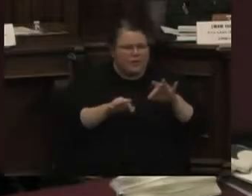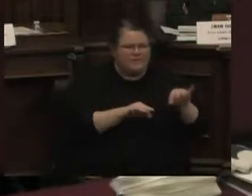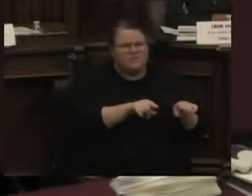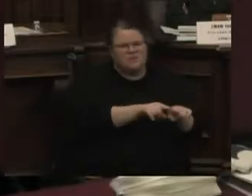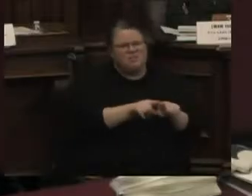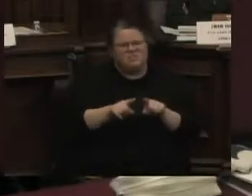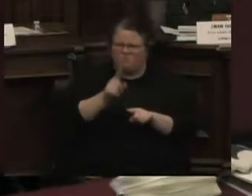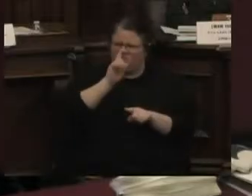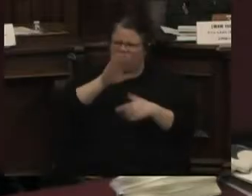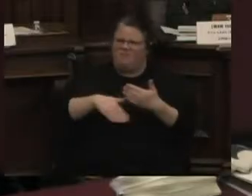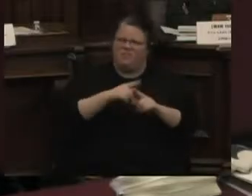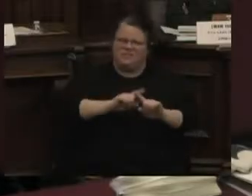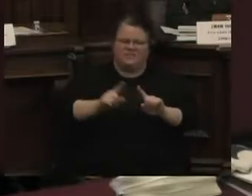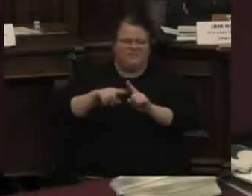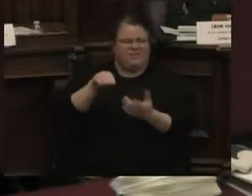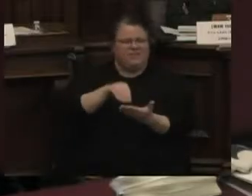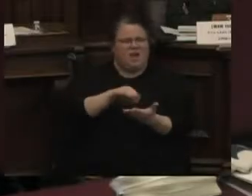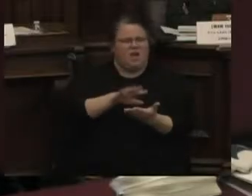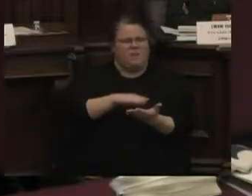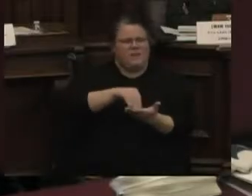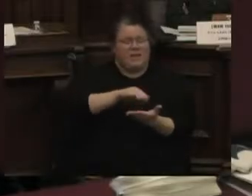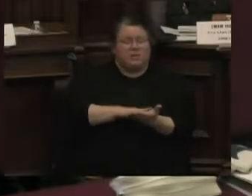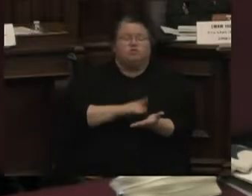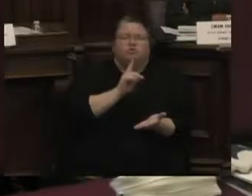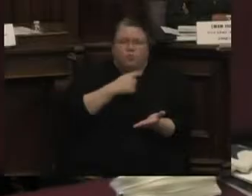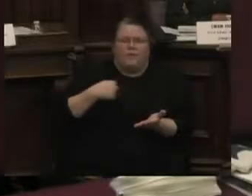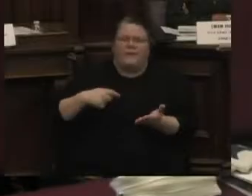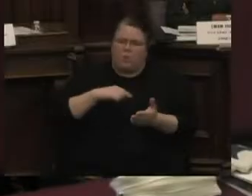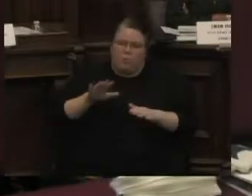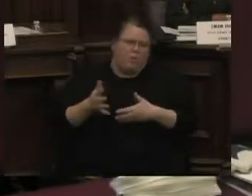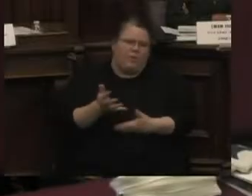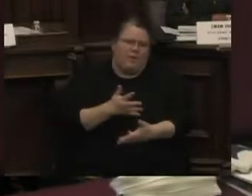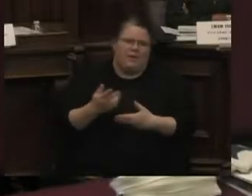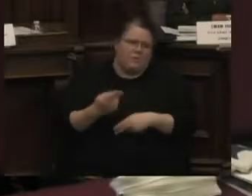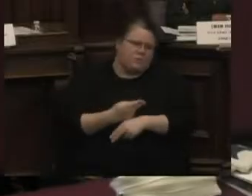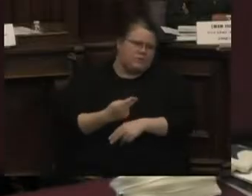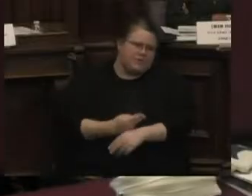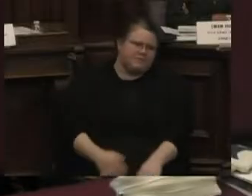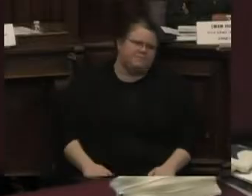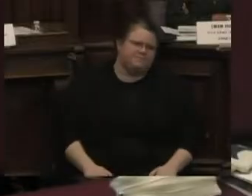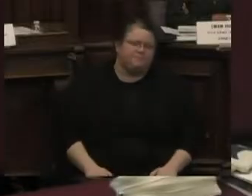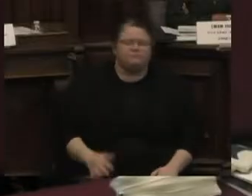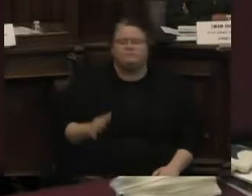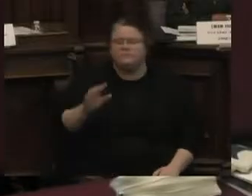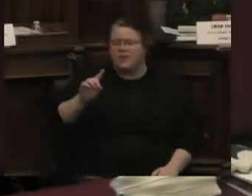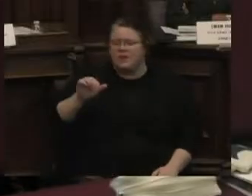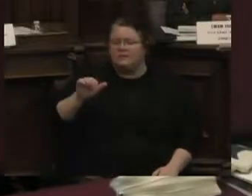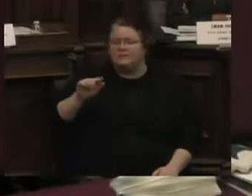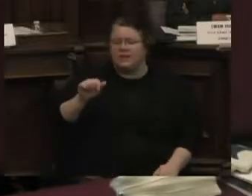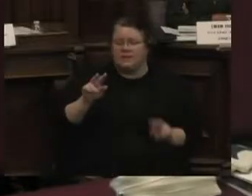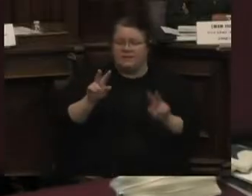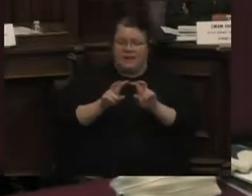engage in the policy briefs and the all of the different